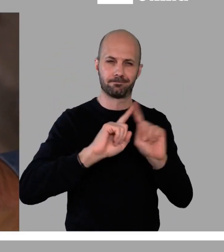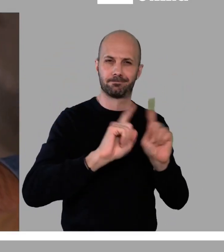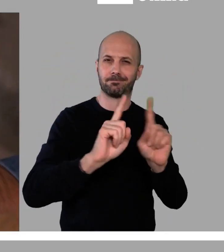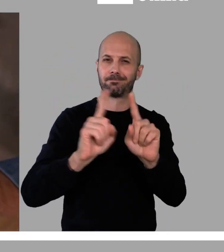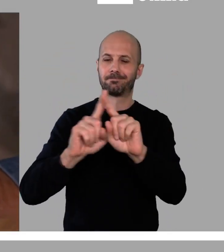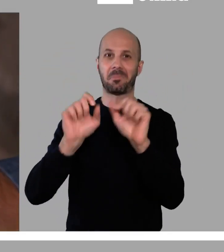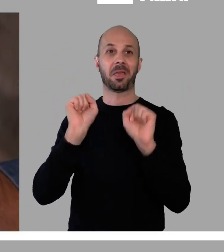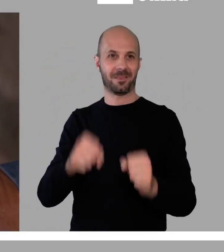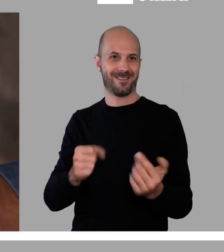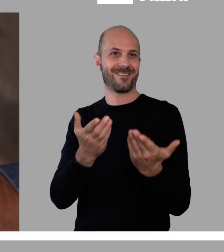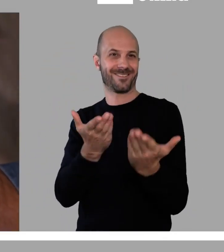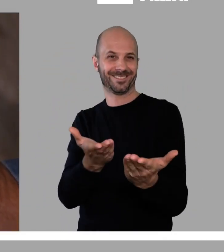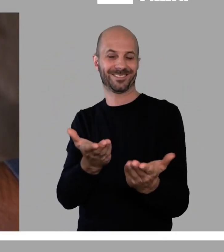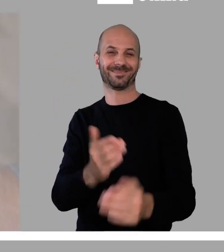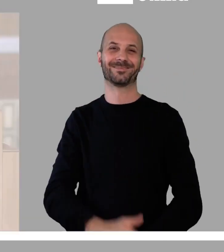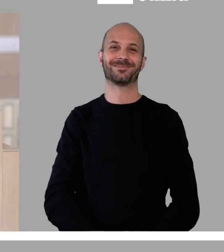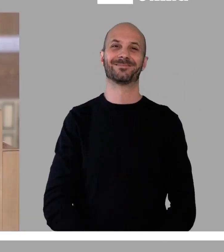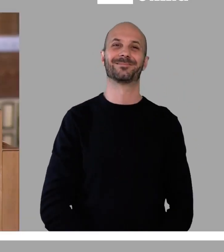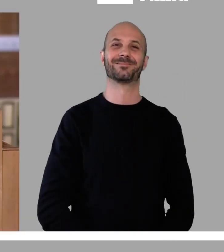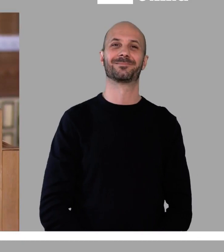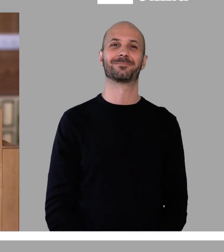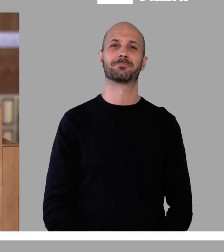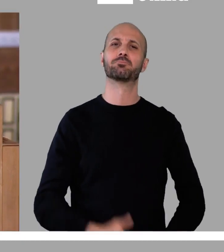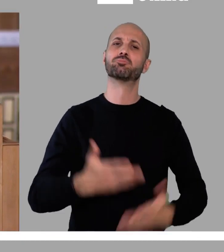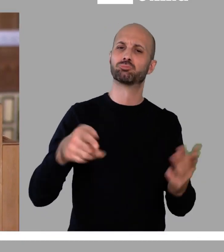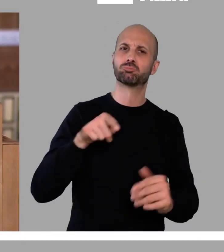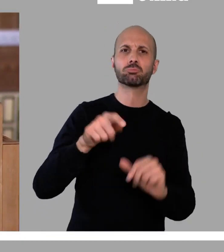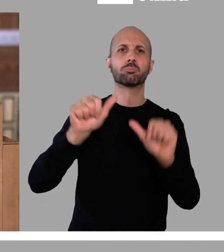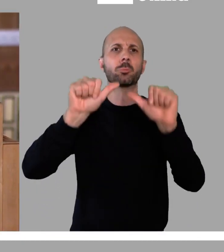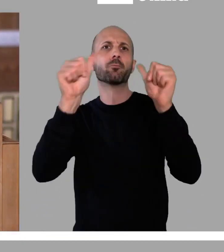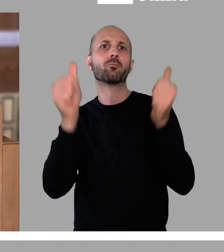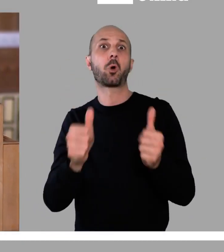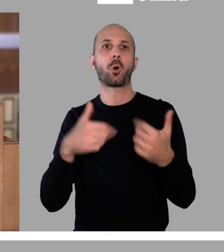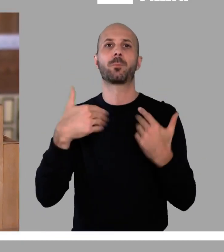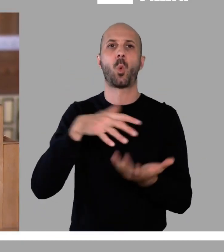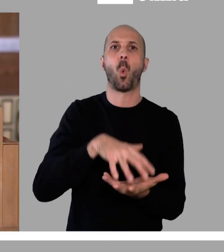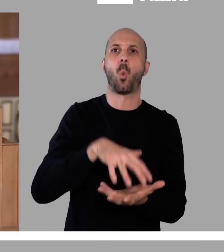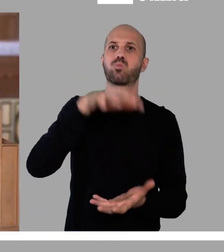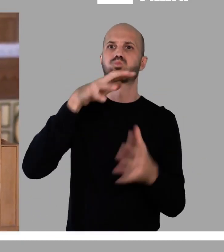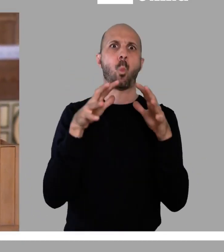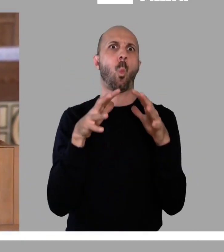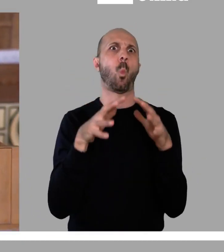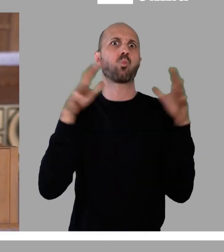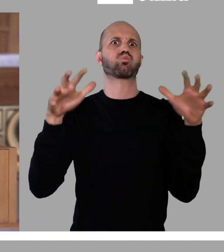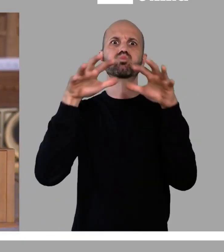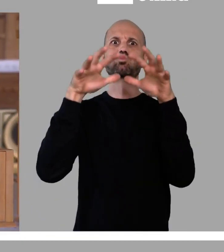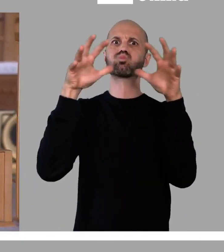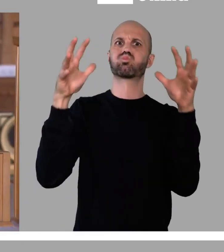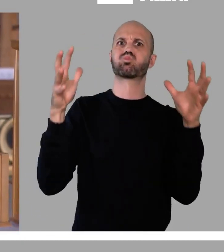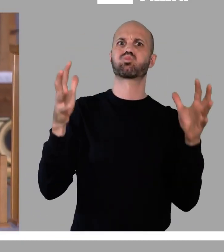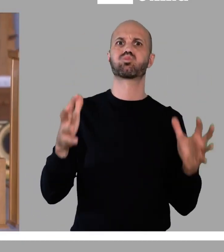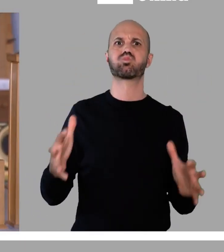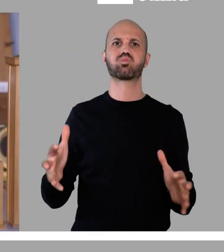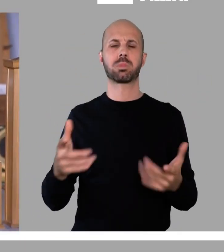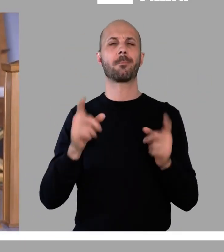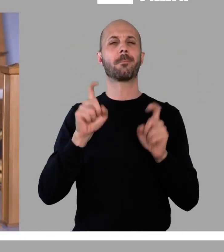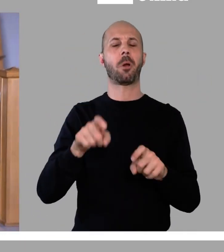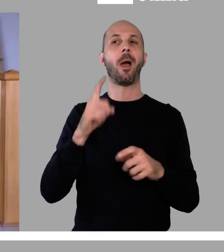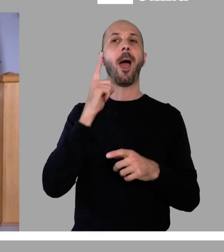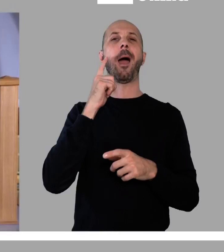the most multisensory art genre there is. This is a volumetric model.